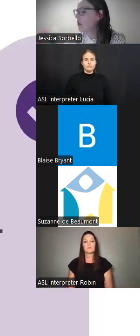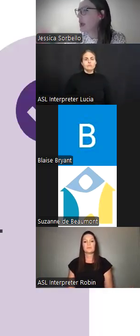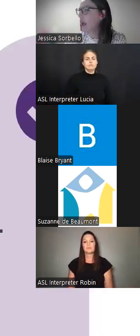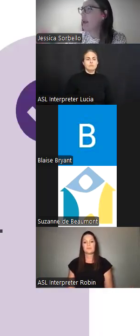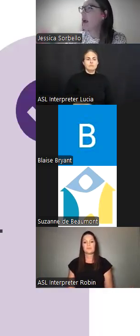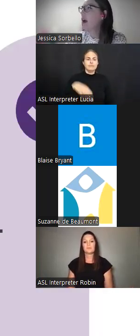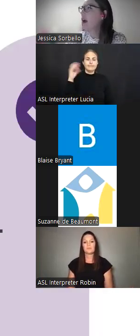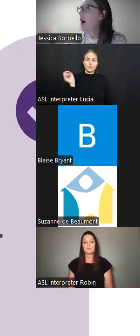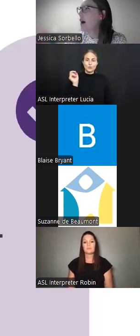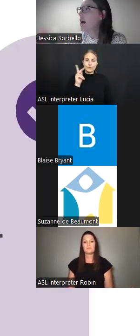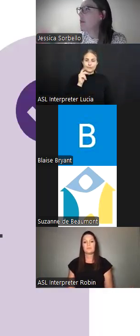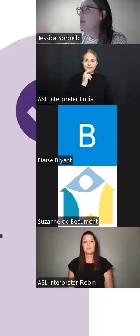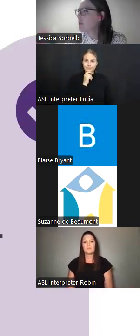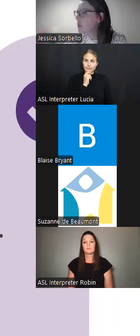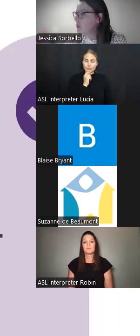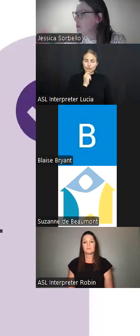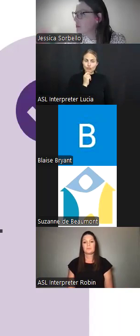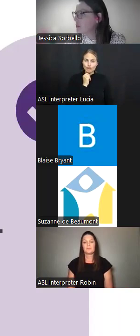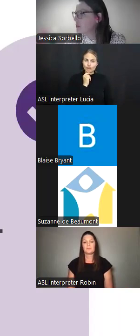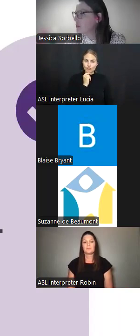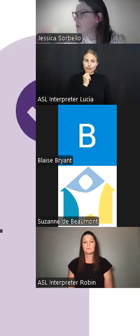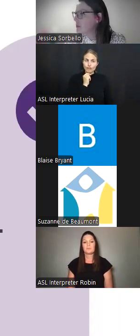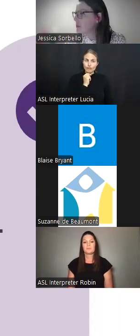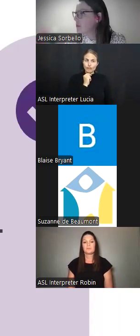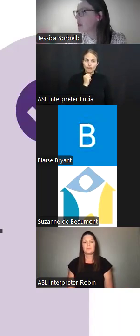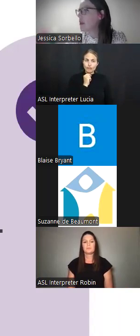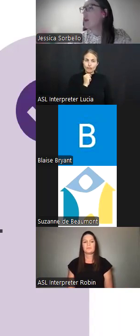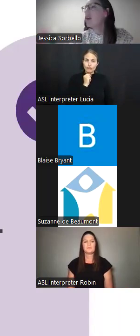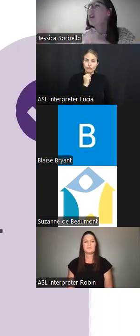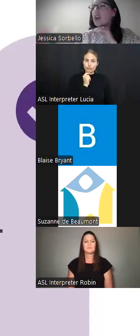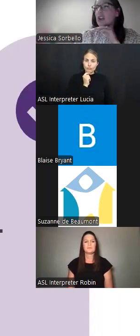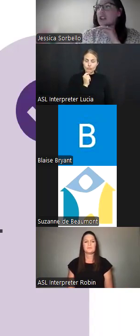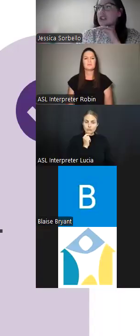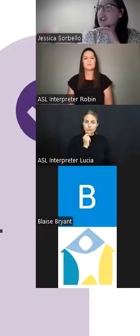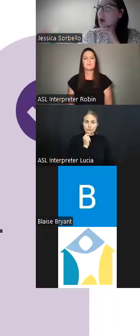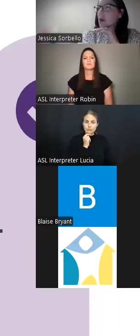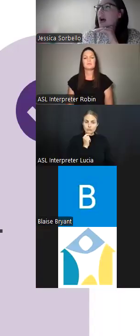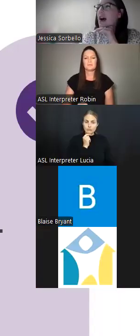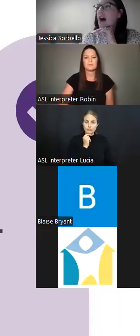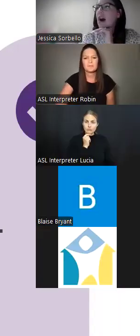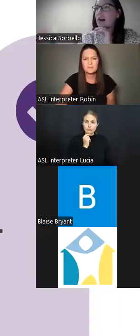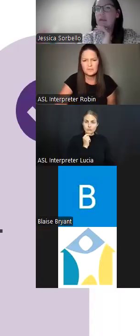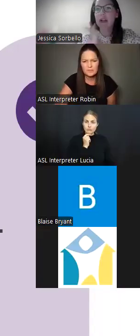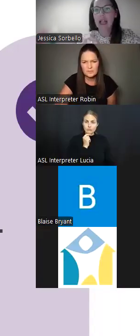Okay. Again, I'm hoping this might work with some raised hands or the Q and A. But